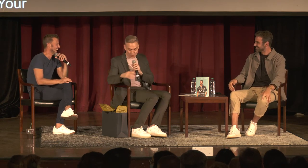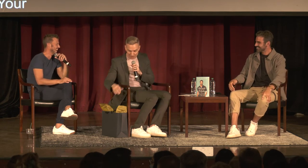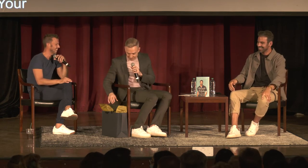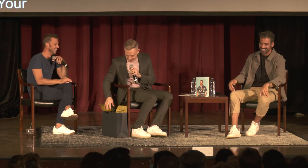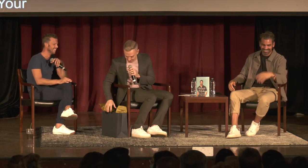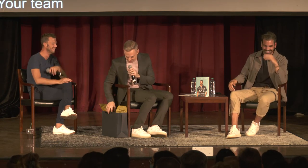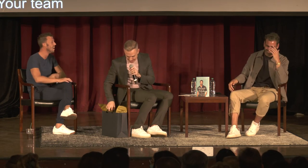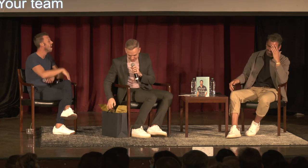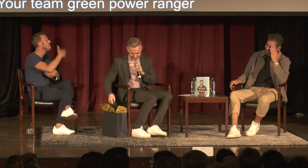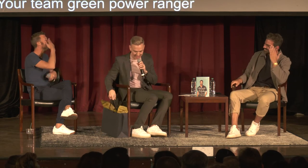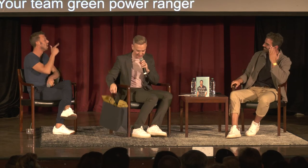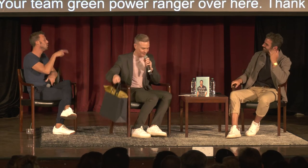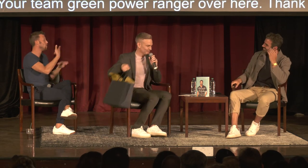Well, funny you should mention that.